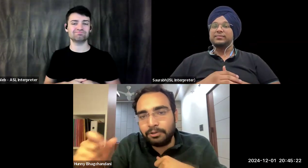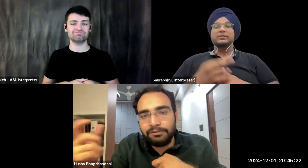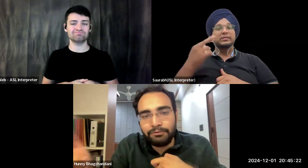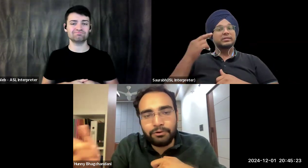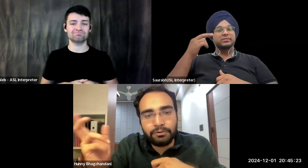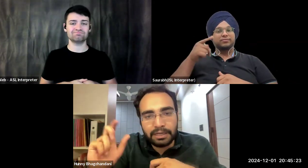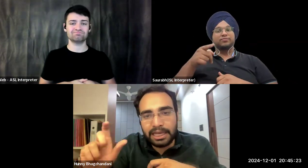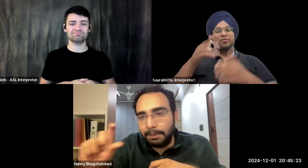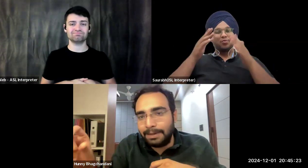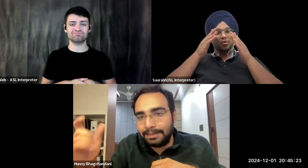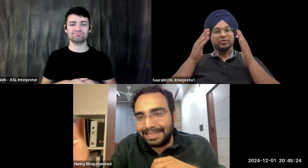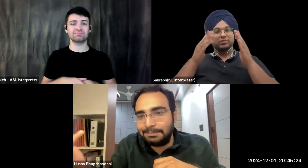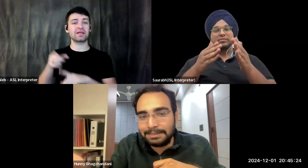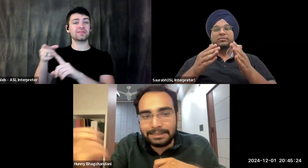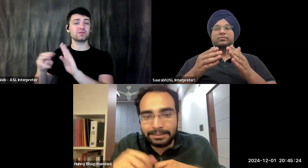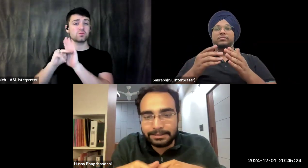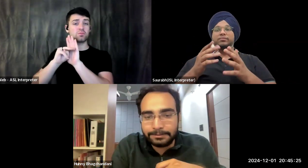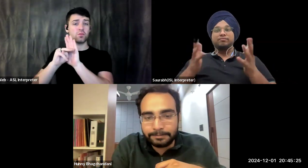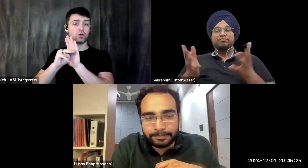So this is our business model for EnableMart Experience Center.